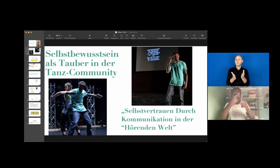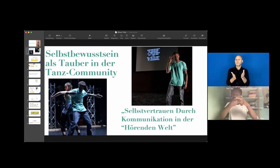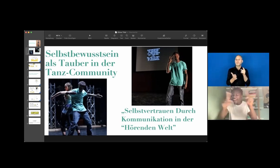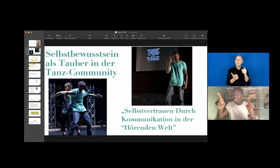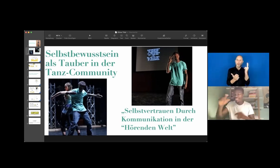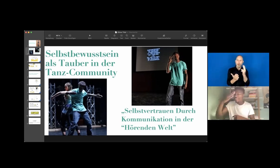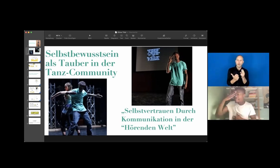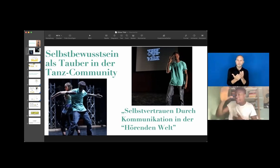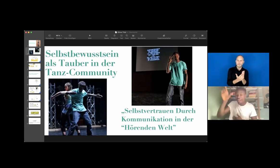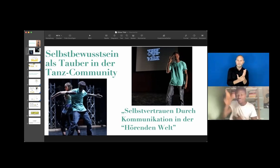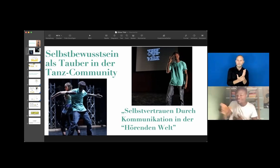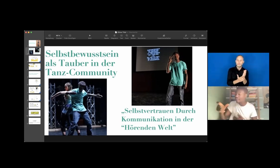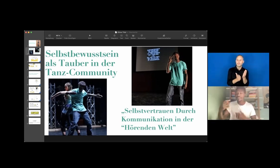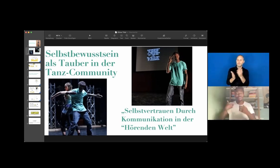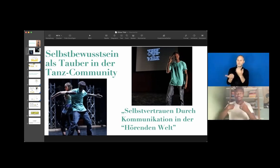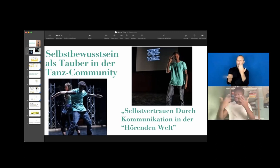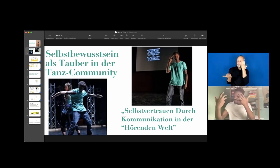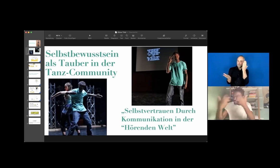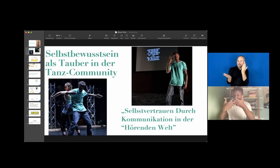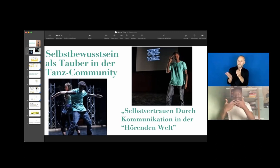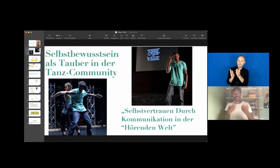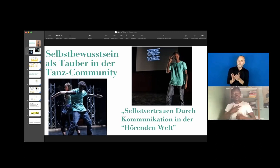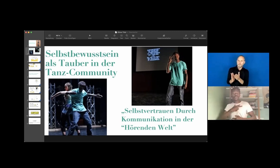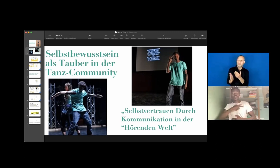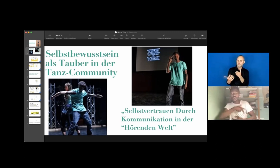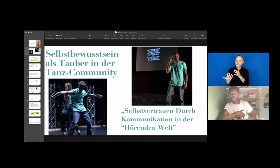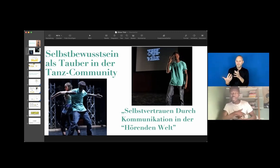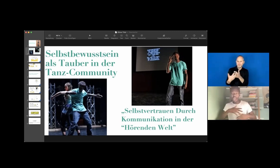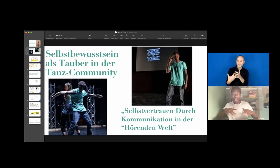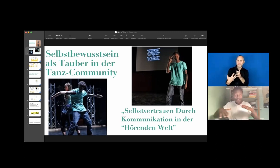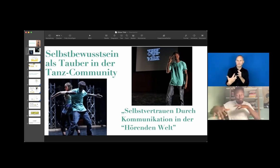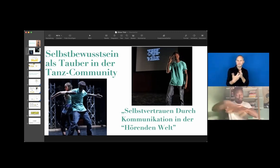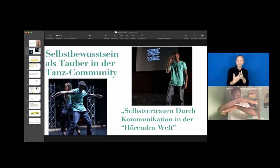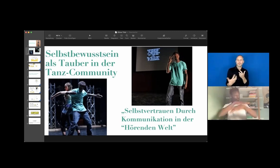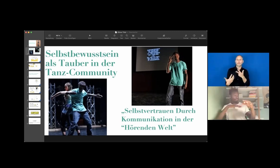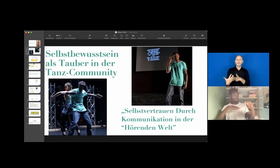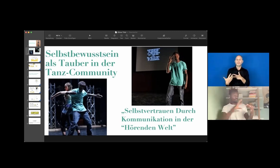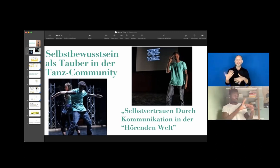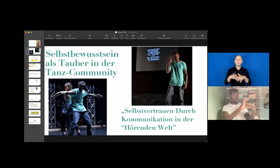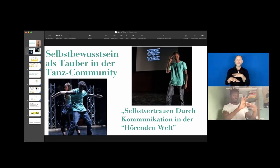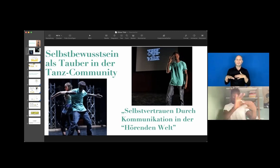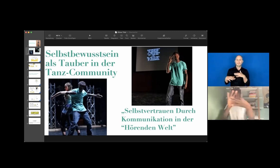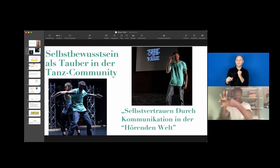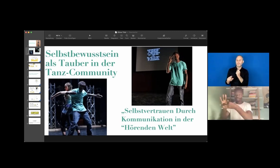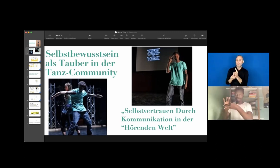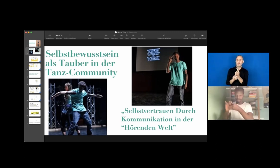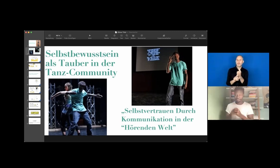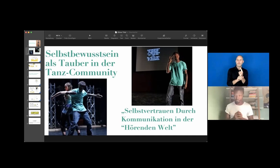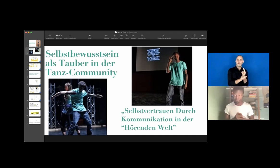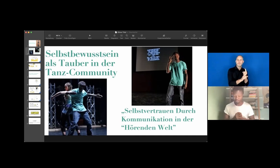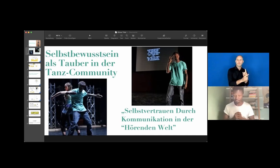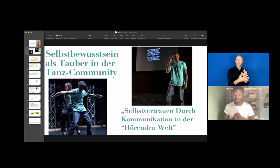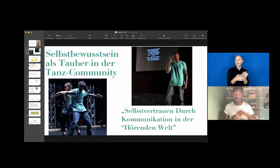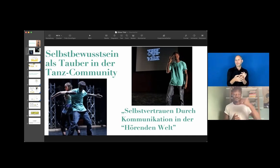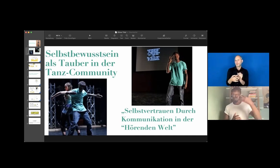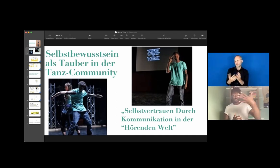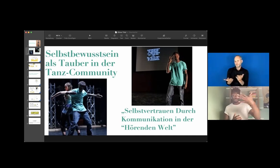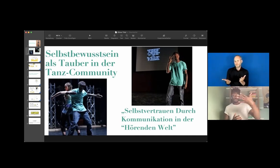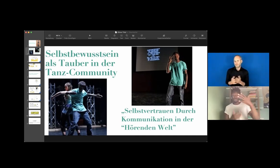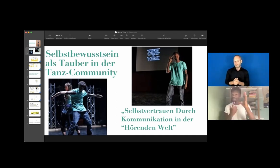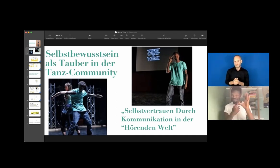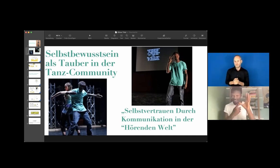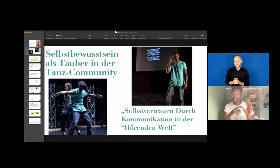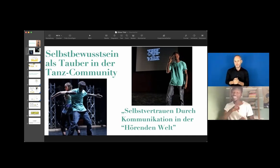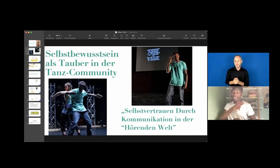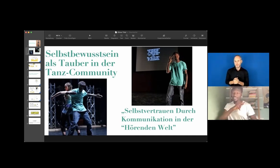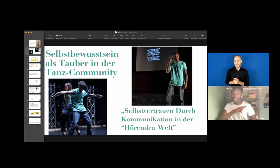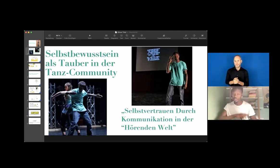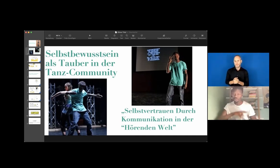to be diverse in a very open-minded way. To expose yourself to diverse settings and all sorts of arts and communication.